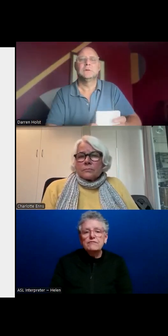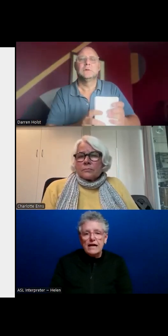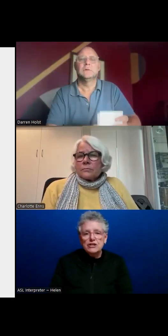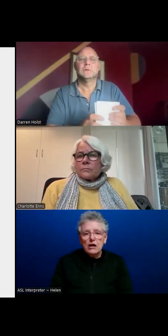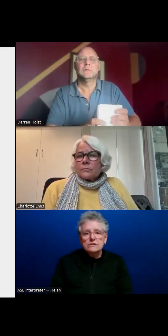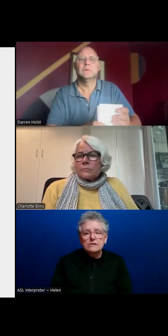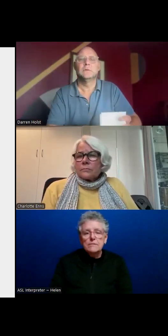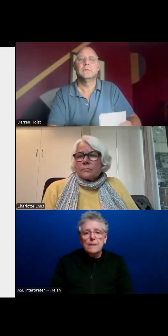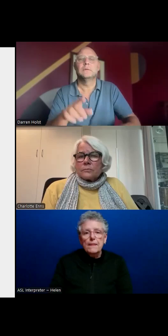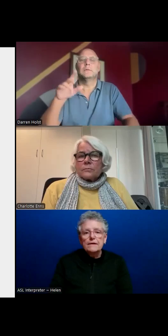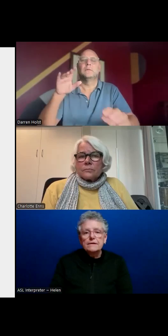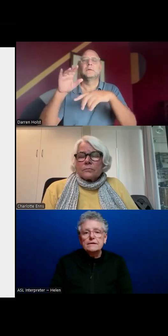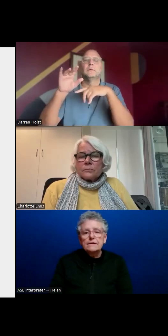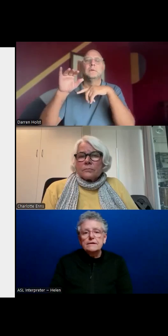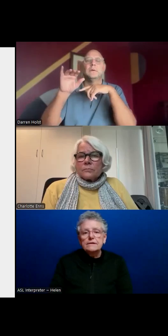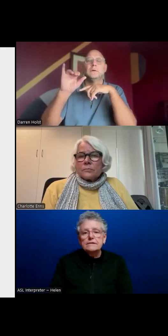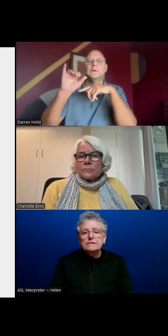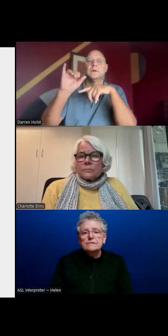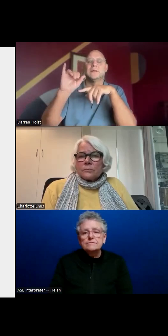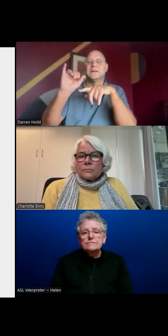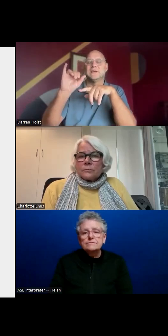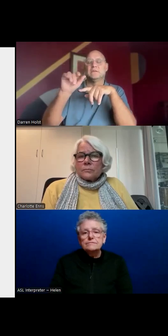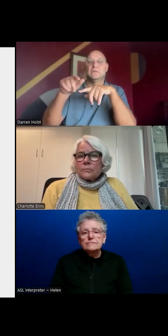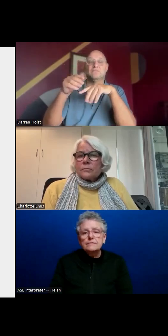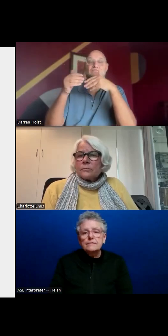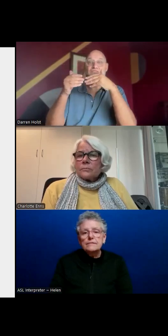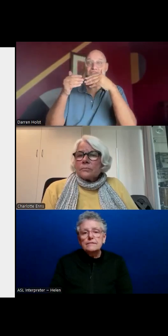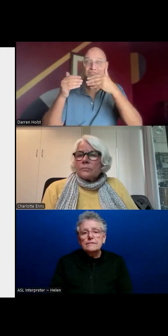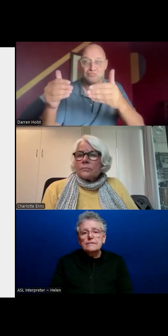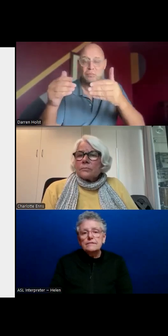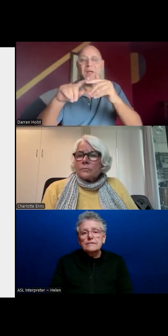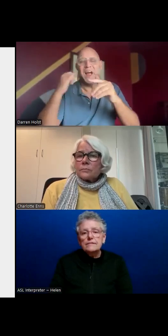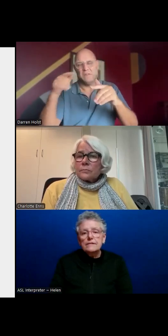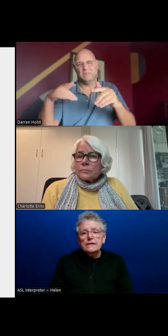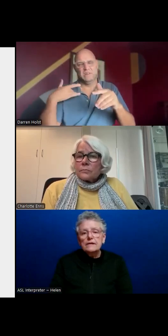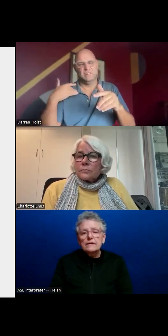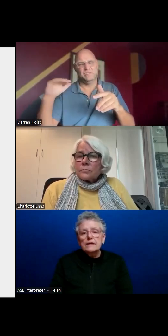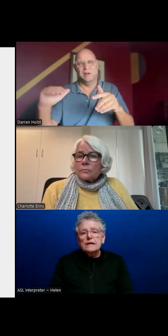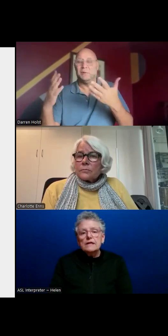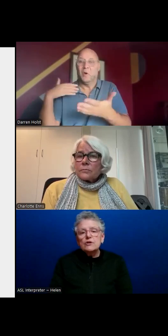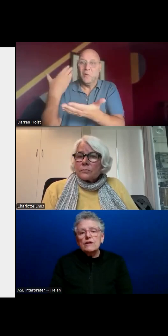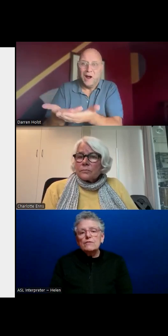There are like 20 flashcards.